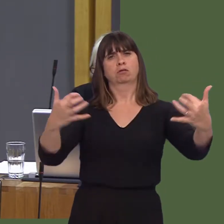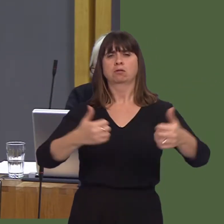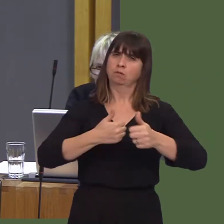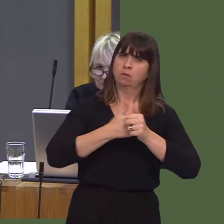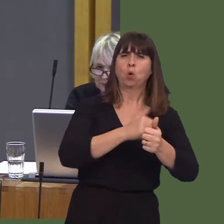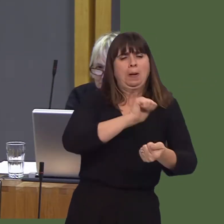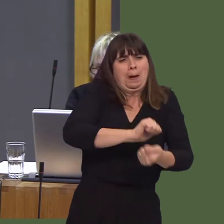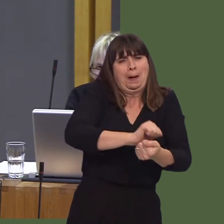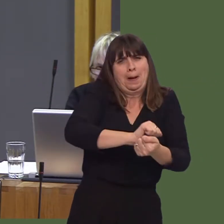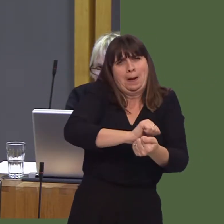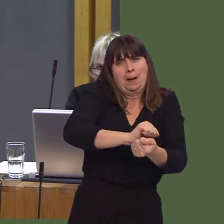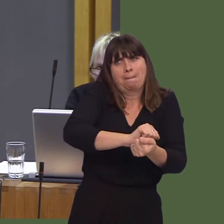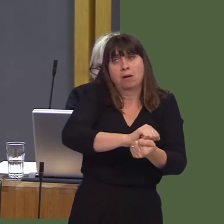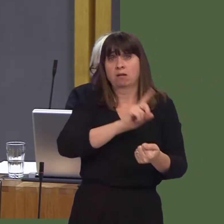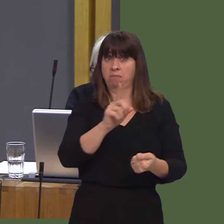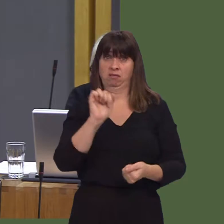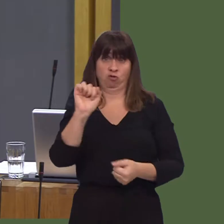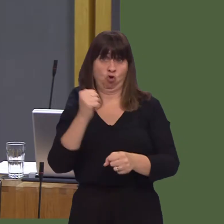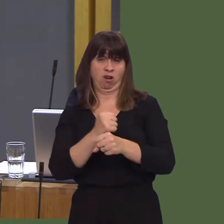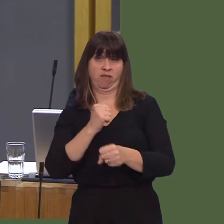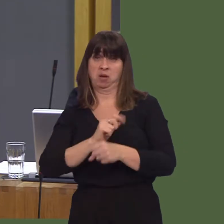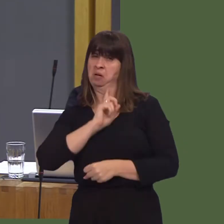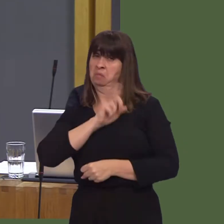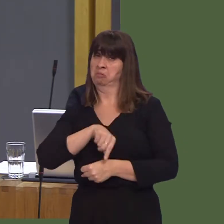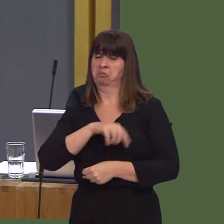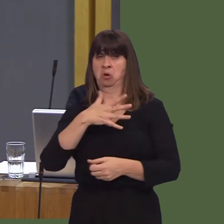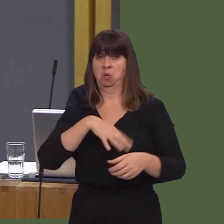Nevertheless, your Government is determined to push ahead with scrapping this grant, which